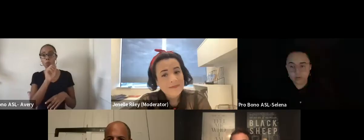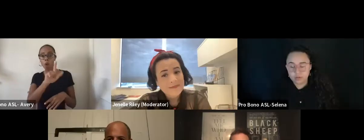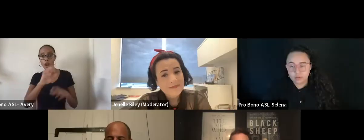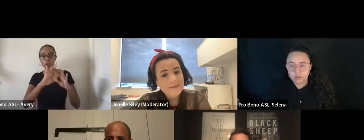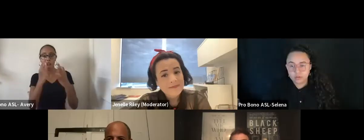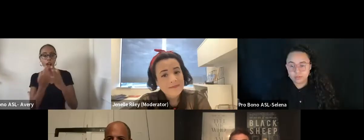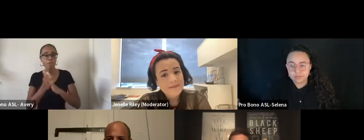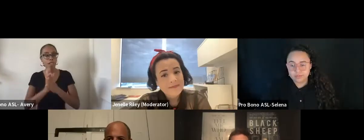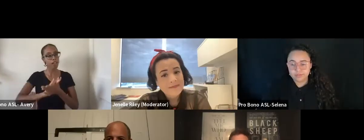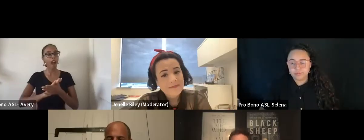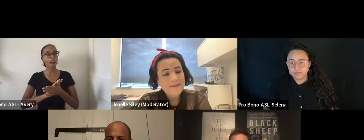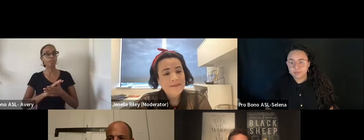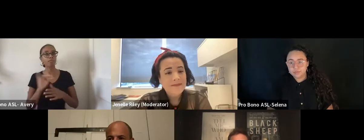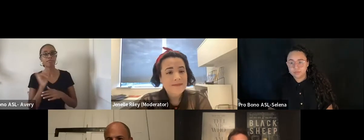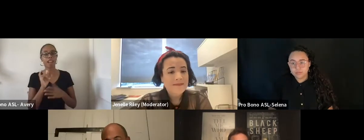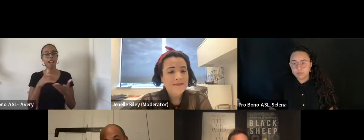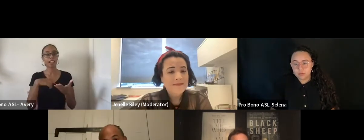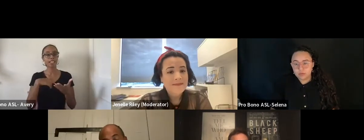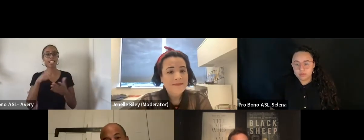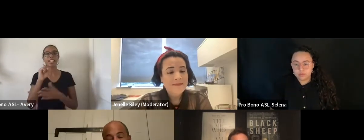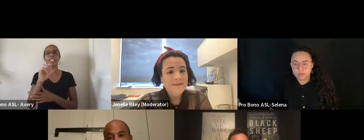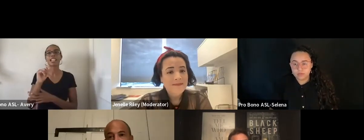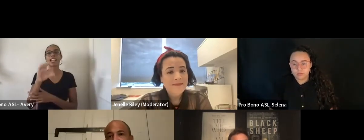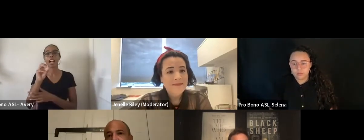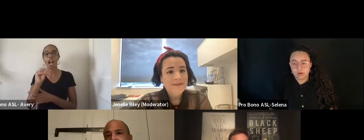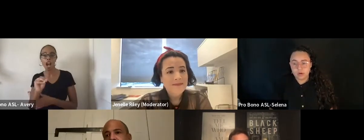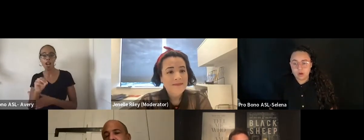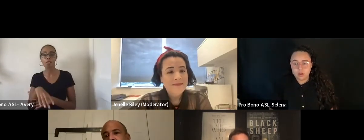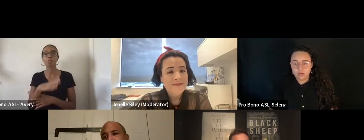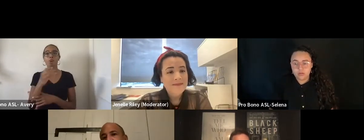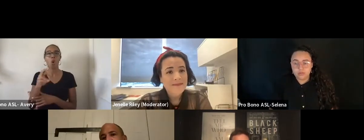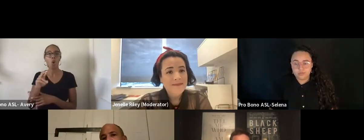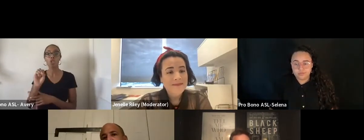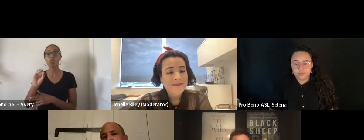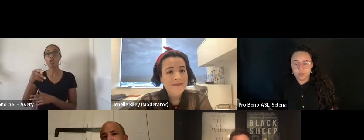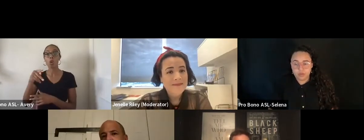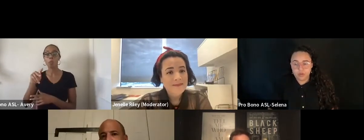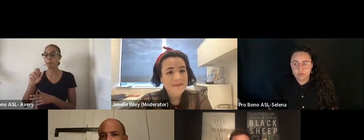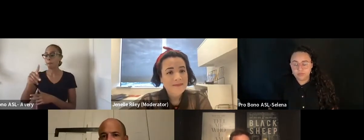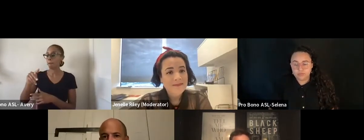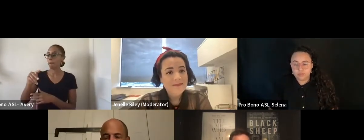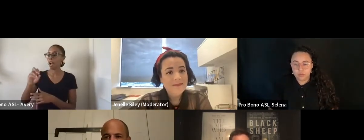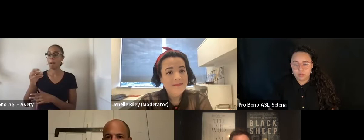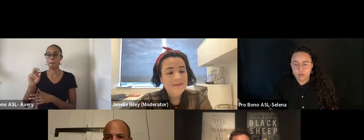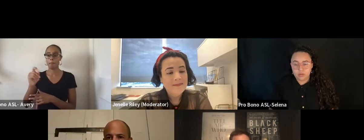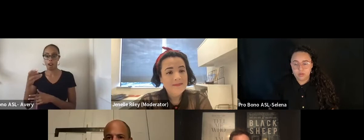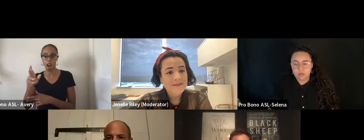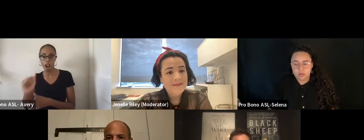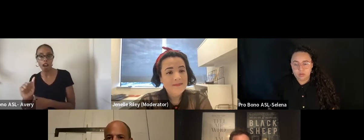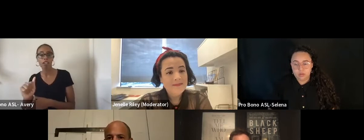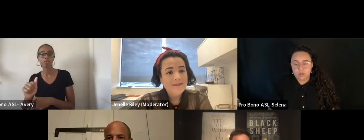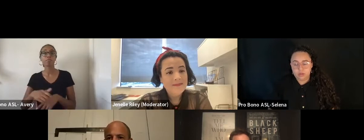And one of the interesting things for me coming out of this process is, at its best, documentary is